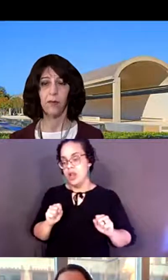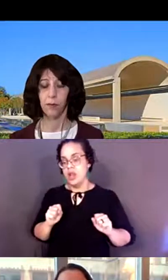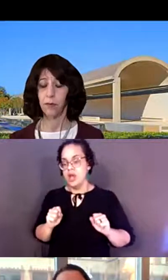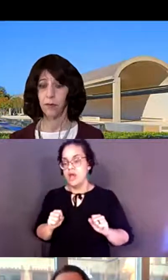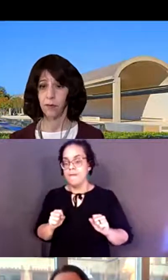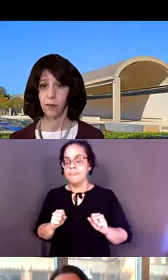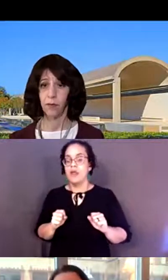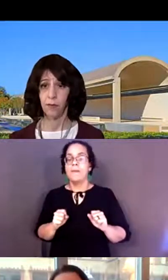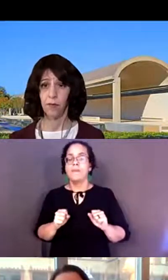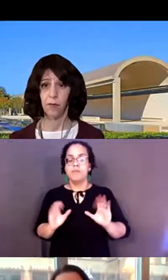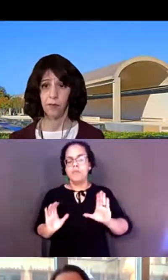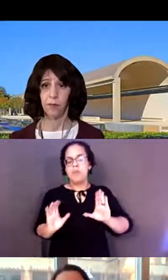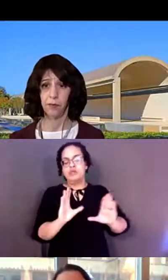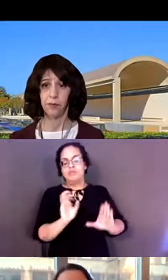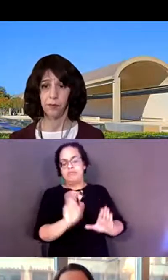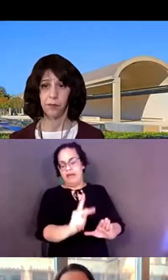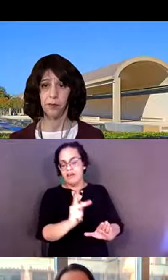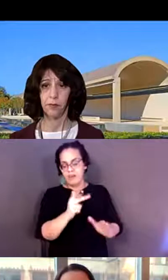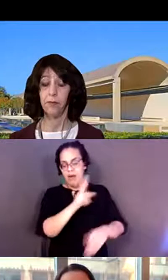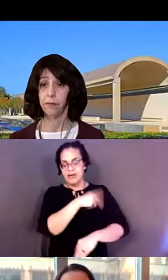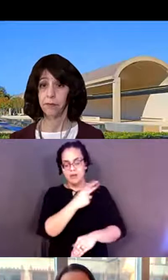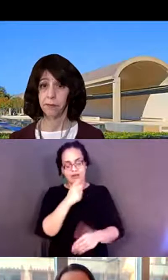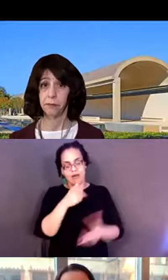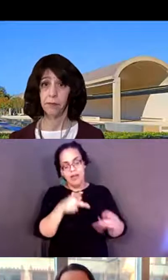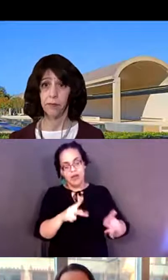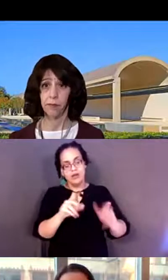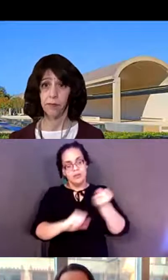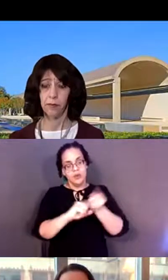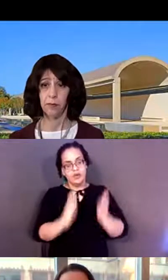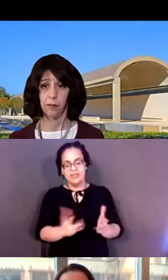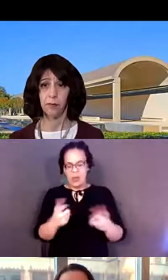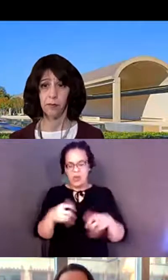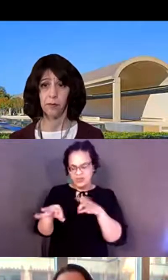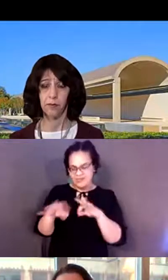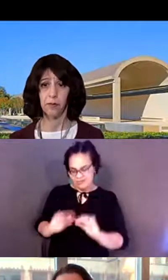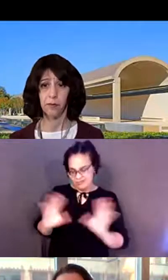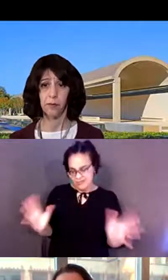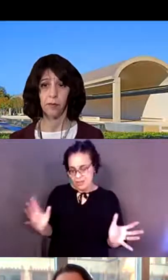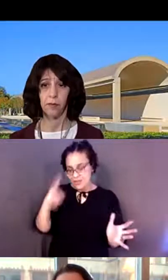to having a support person there. So I just wanted to provide that clarity to help explain it because when I see